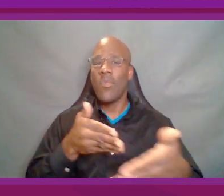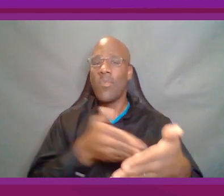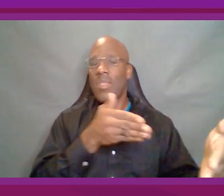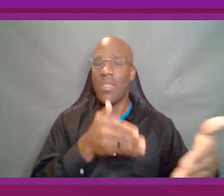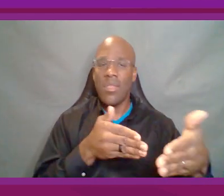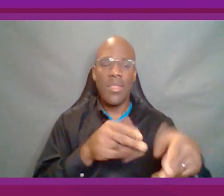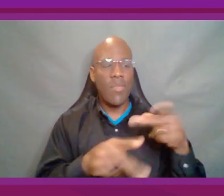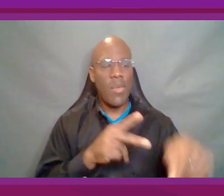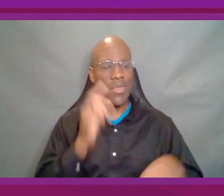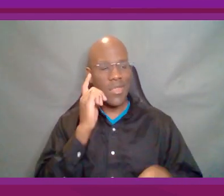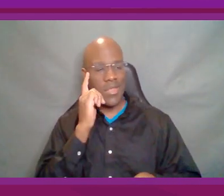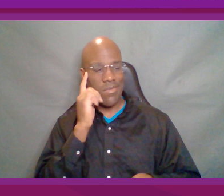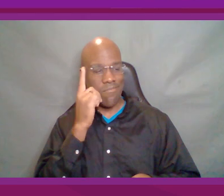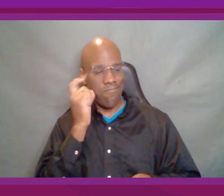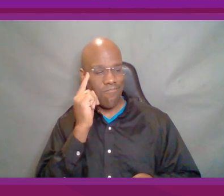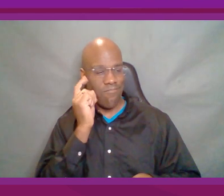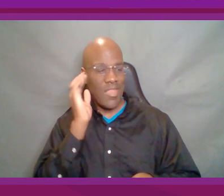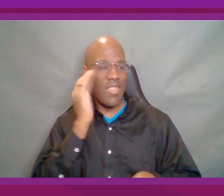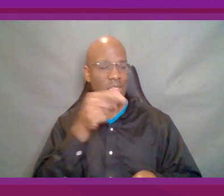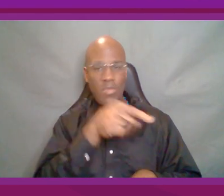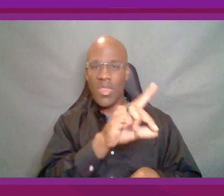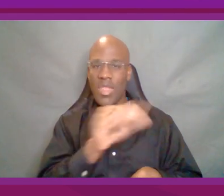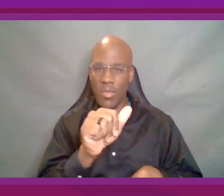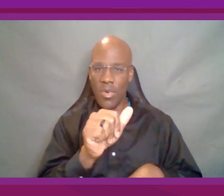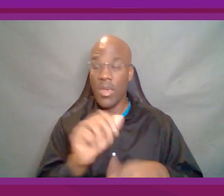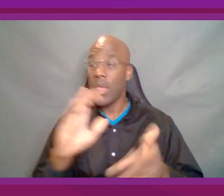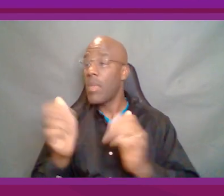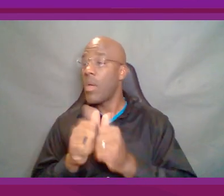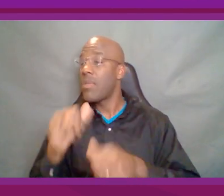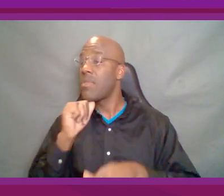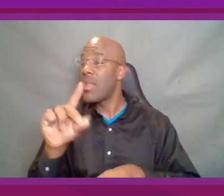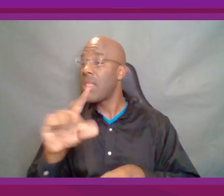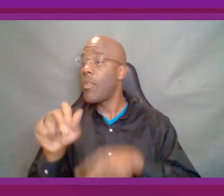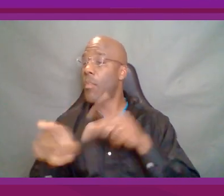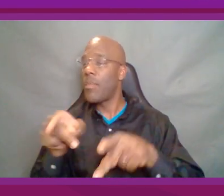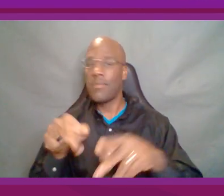perceived to be disabled based on the belief that non-disabled people are superior. This is